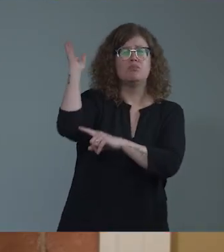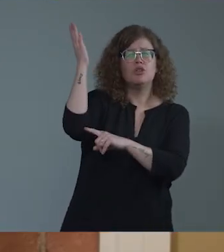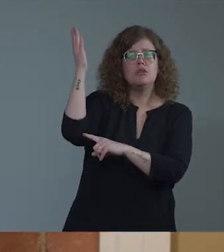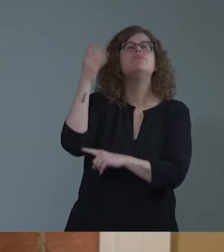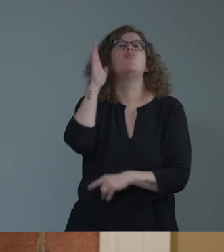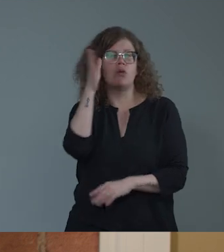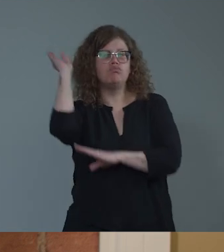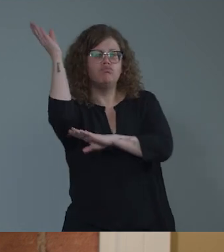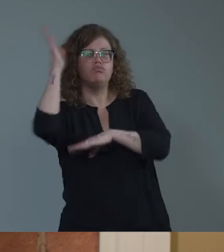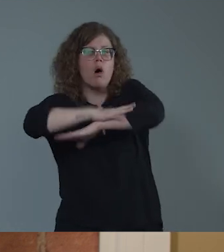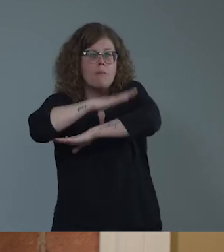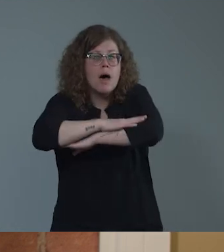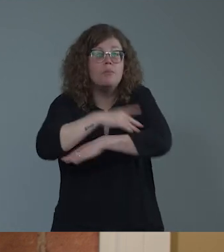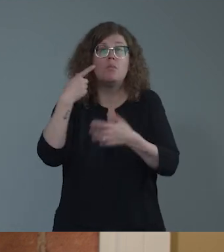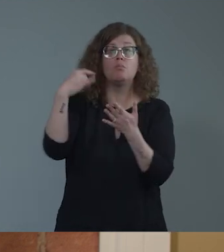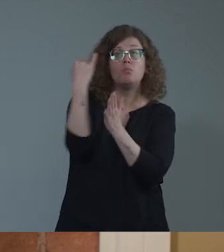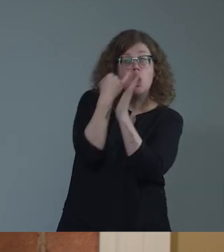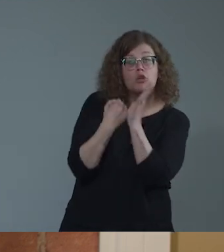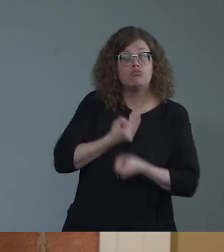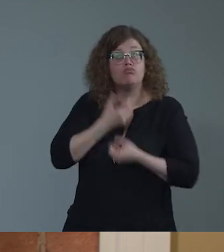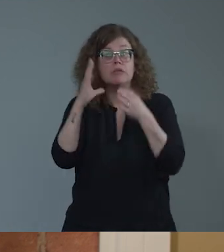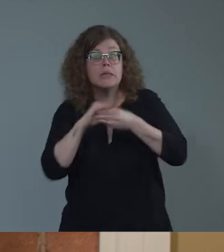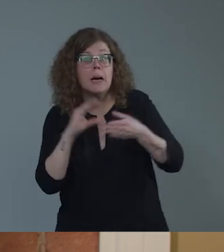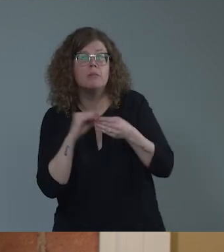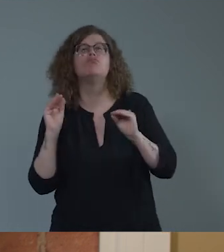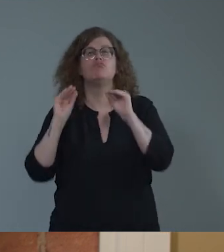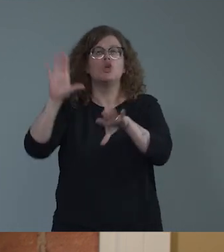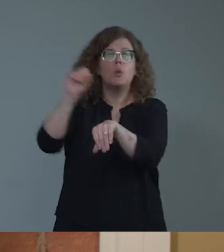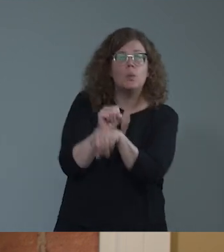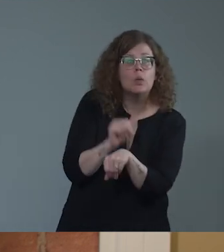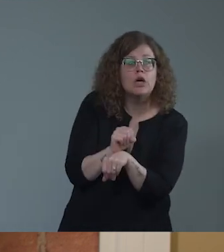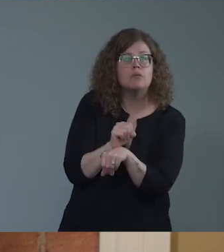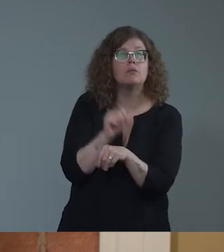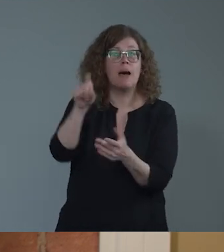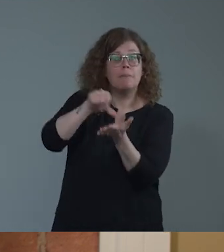So let's remember when you hire an artist, every aspect that you ask them to do